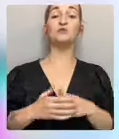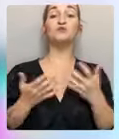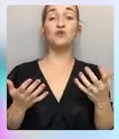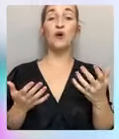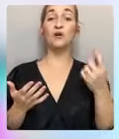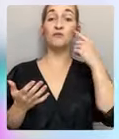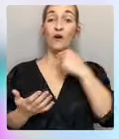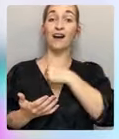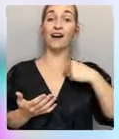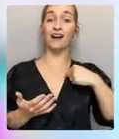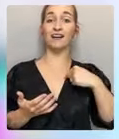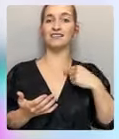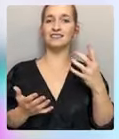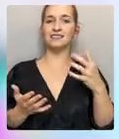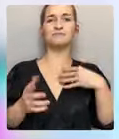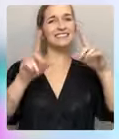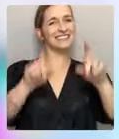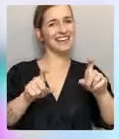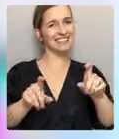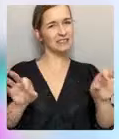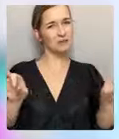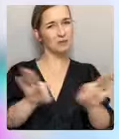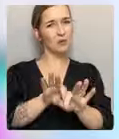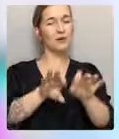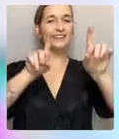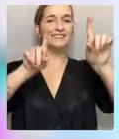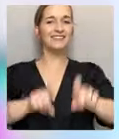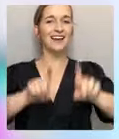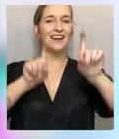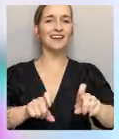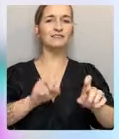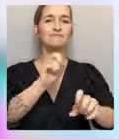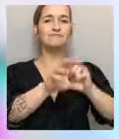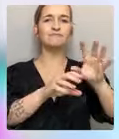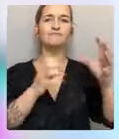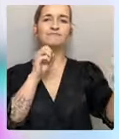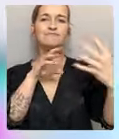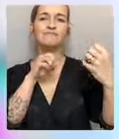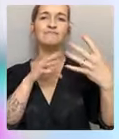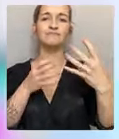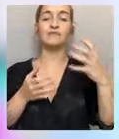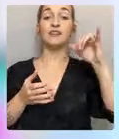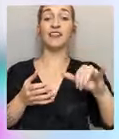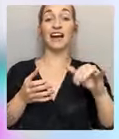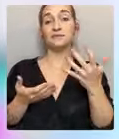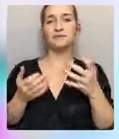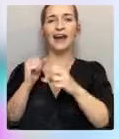So for us, I think one of my biggest things was really testing. That's a new, something that in advertising or in the film world,